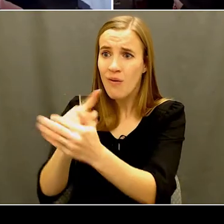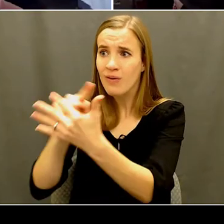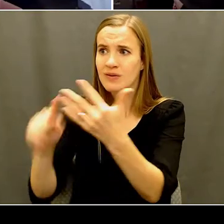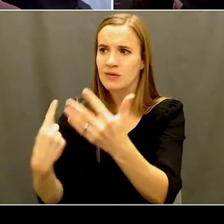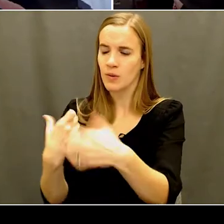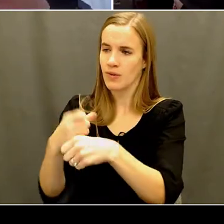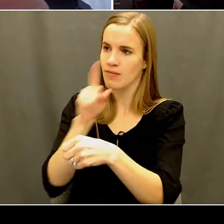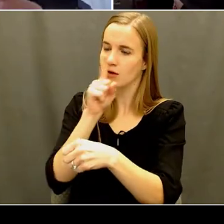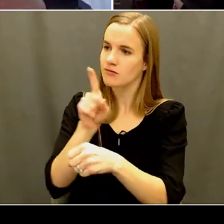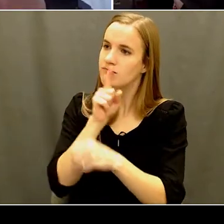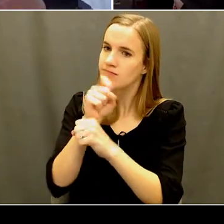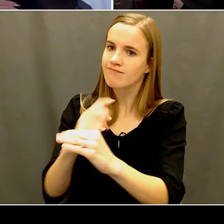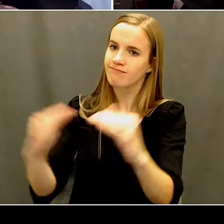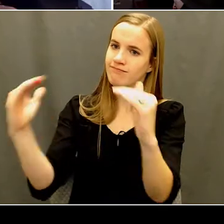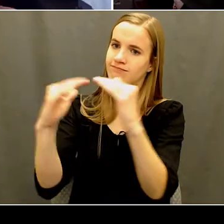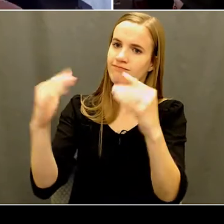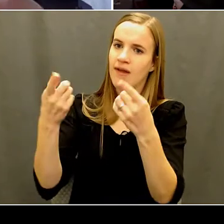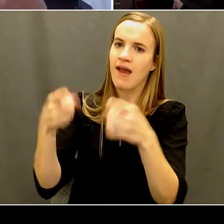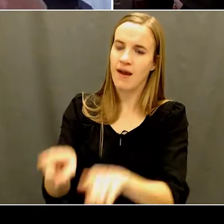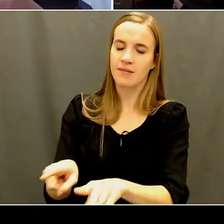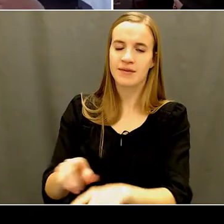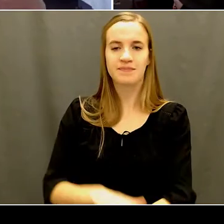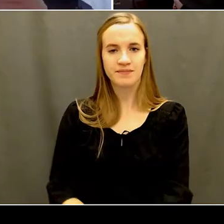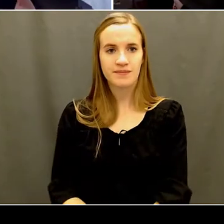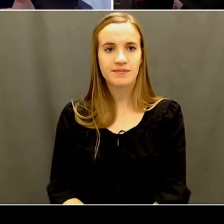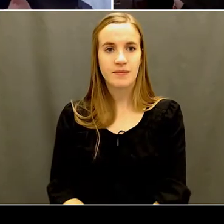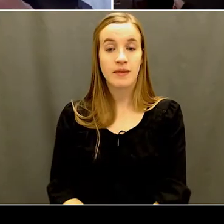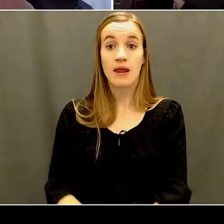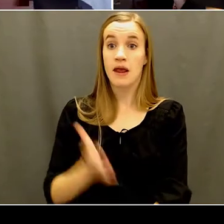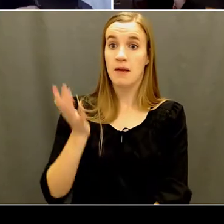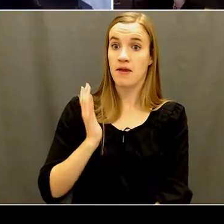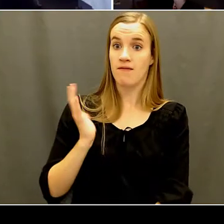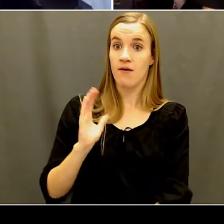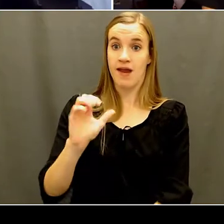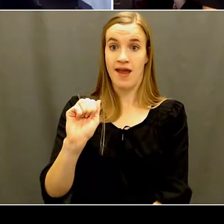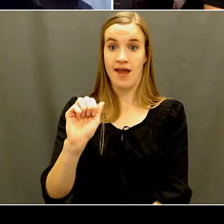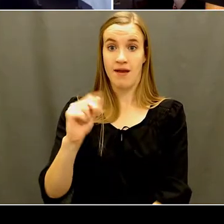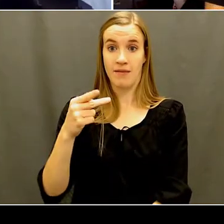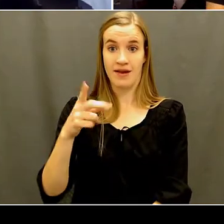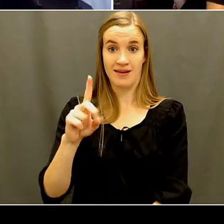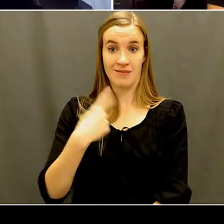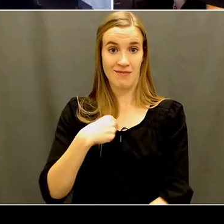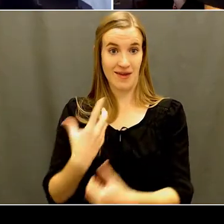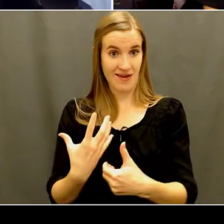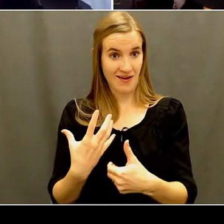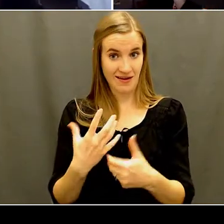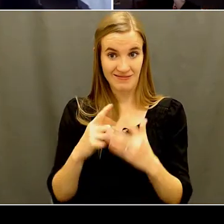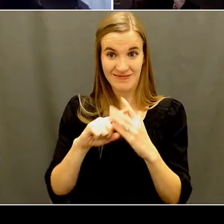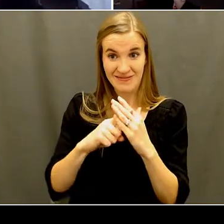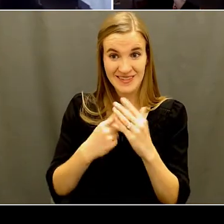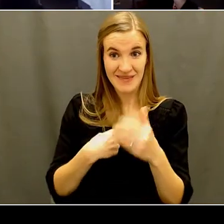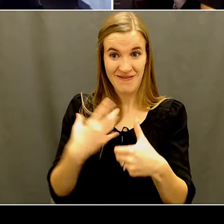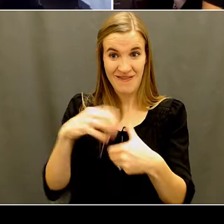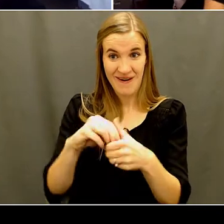organization actually first as a mentor for AAPD interns. Yeah. And I can